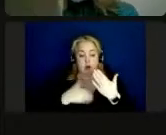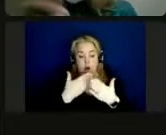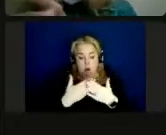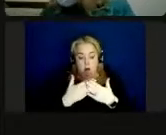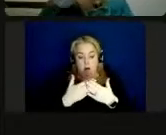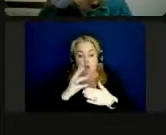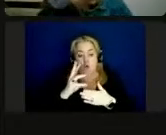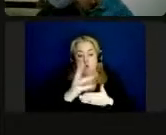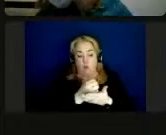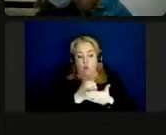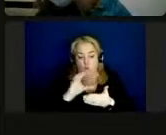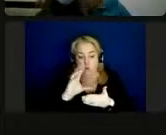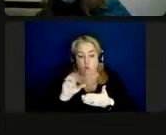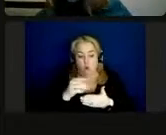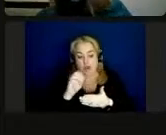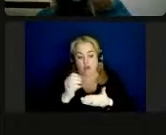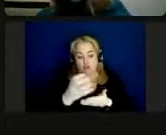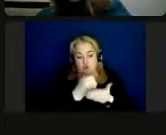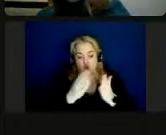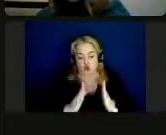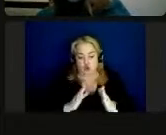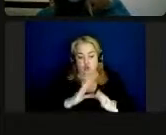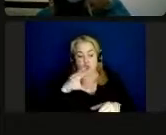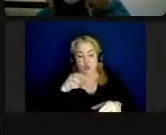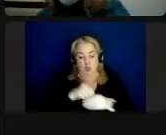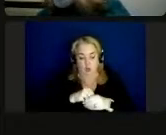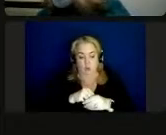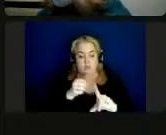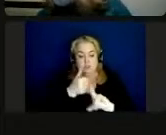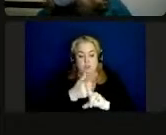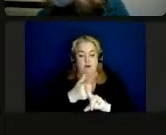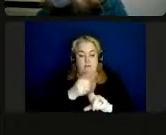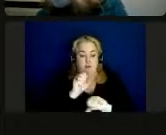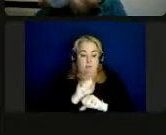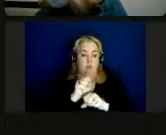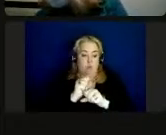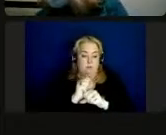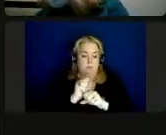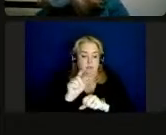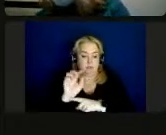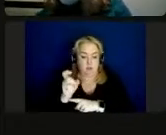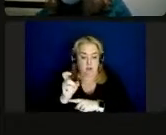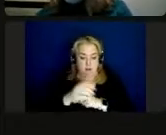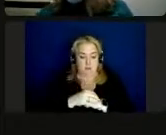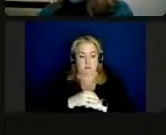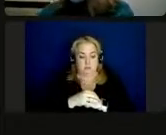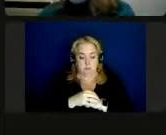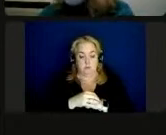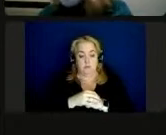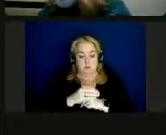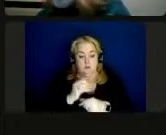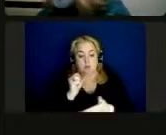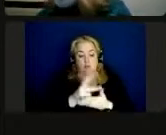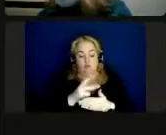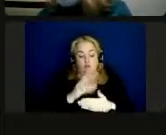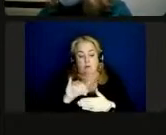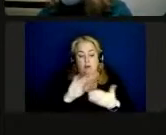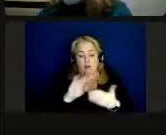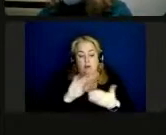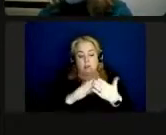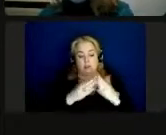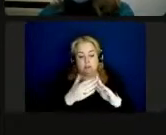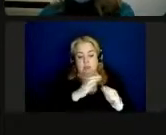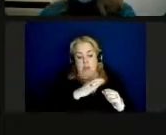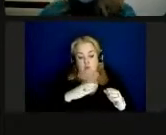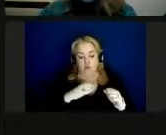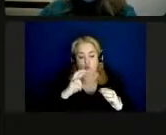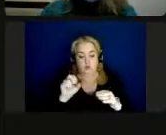THE BOARD END UP WITH